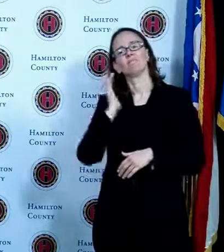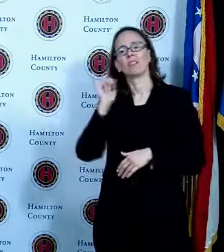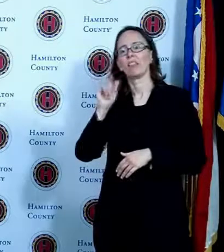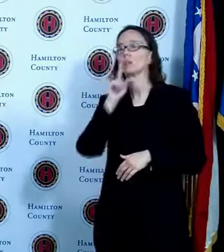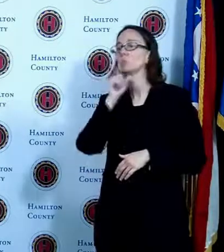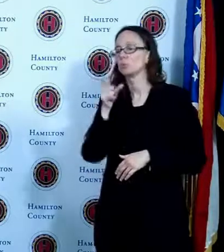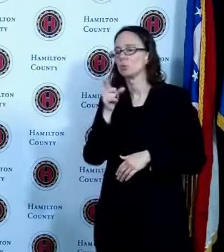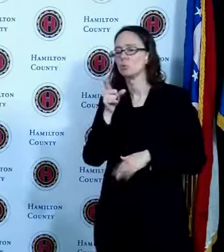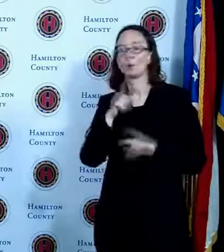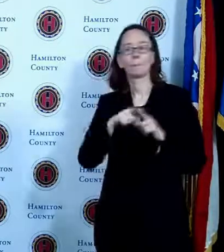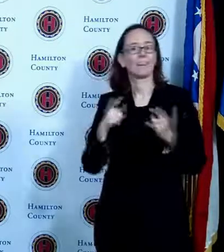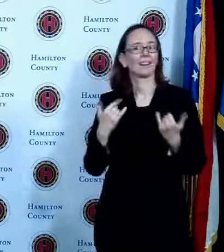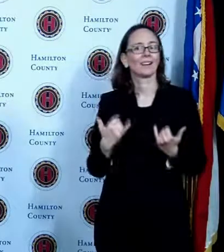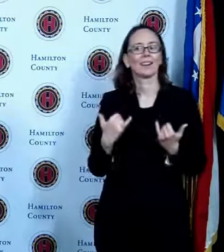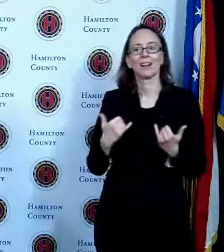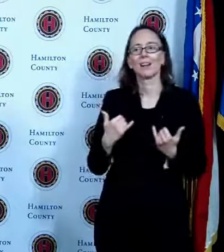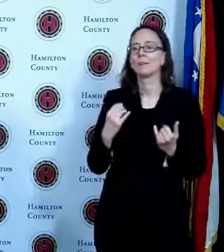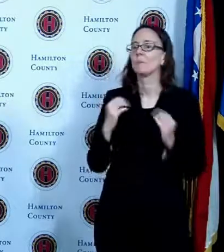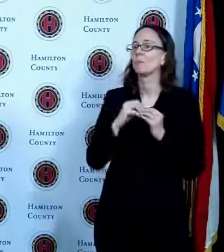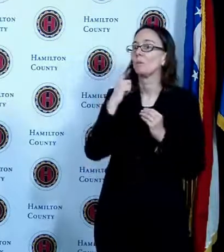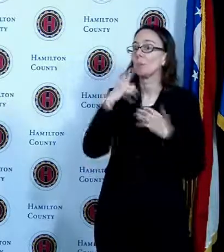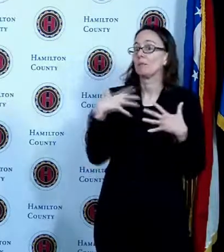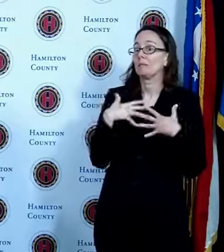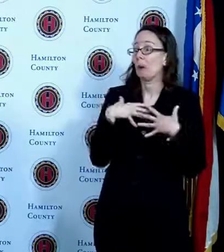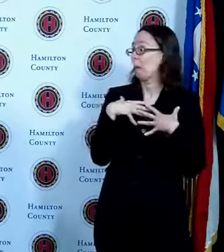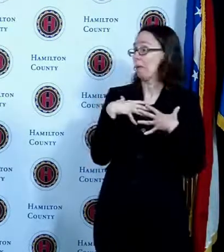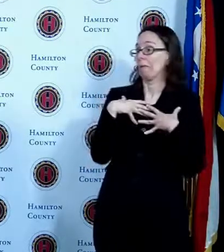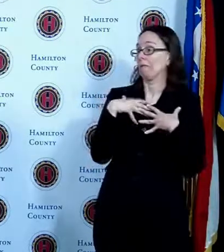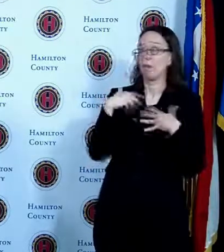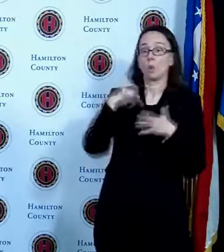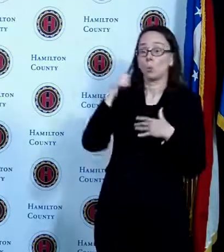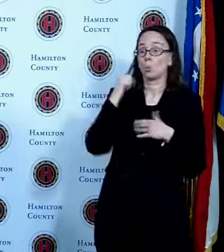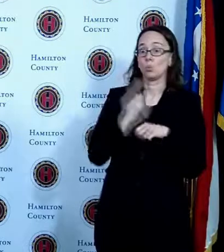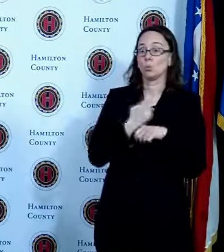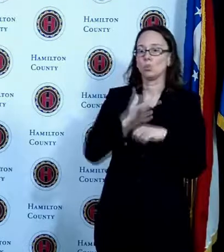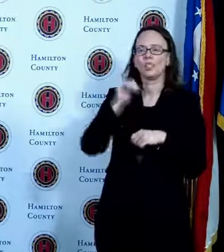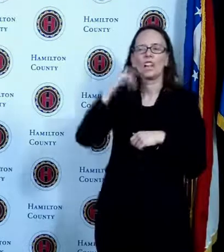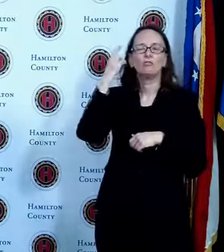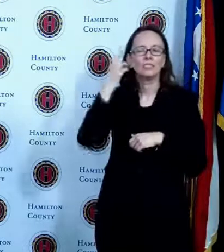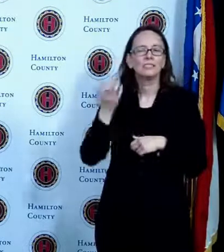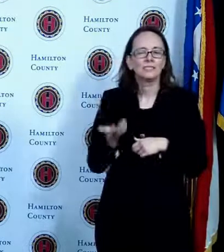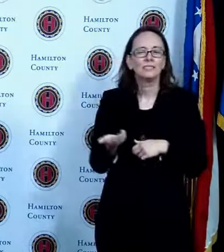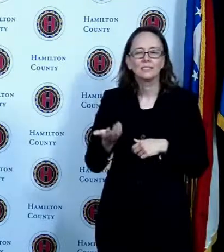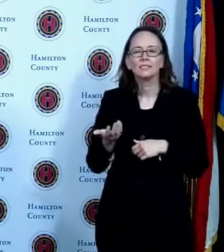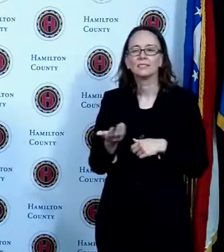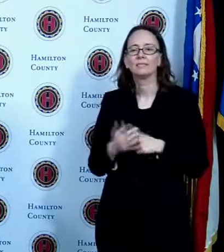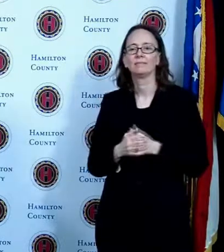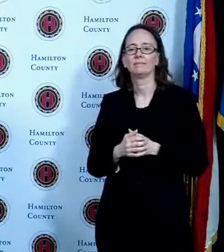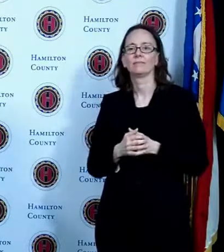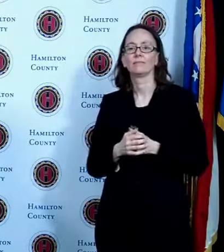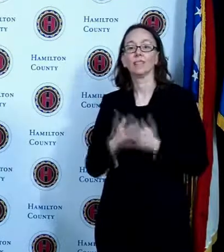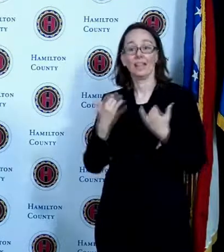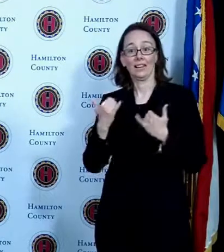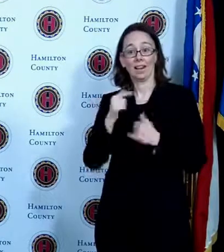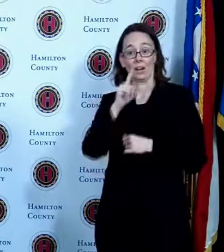telling you right now today that is not a scare tactic it is 100% fact the first